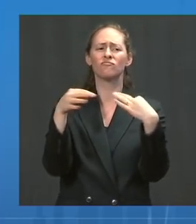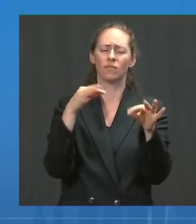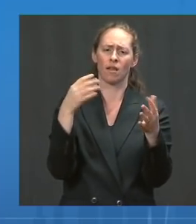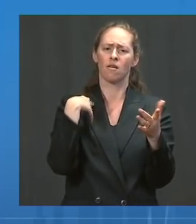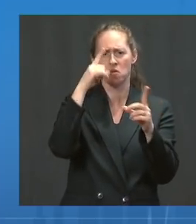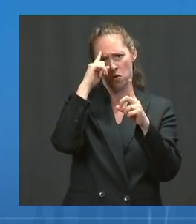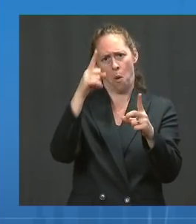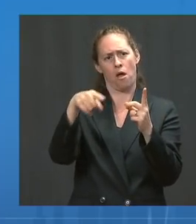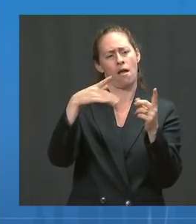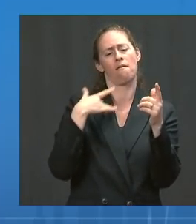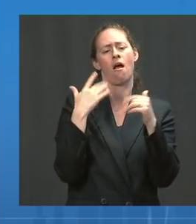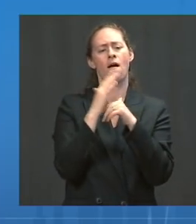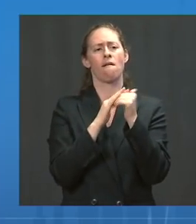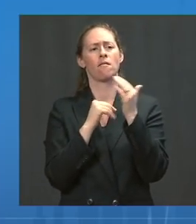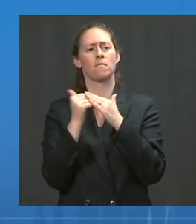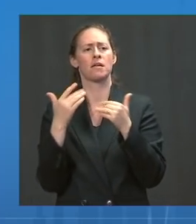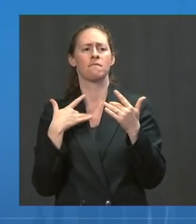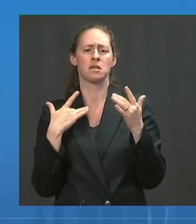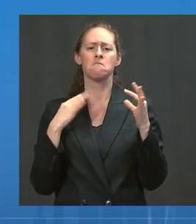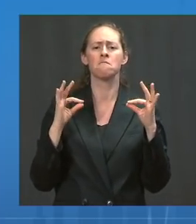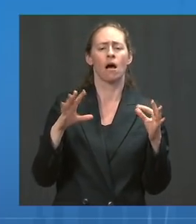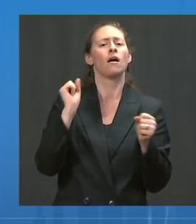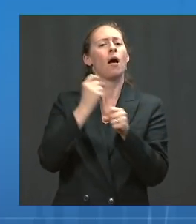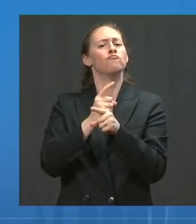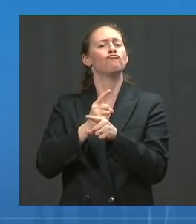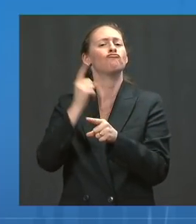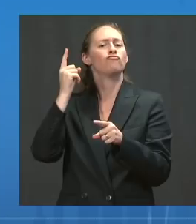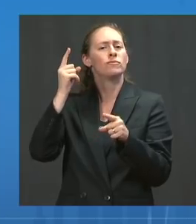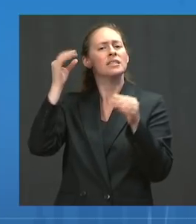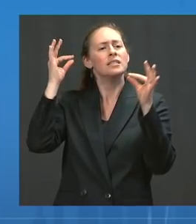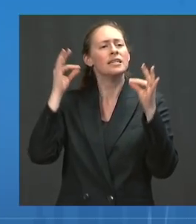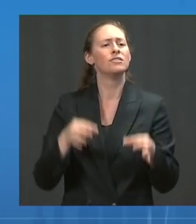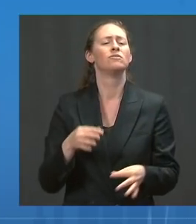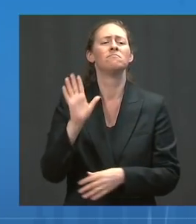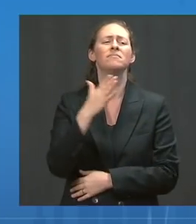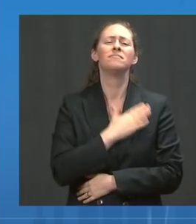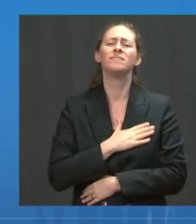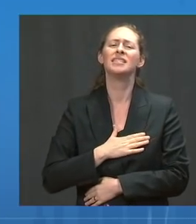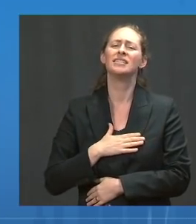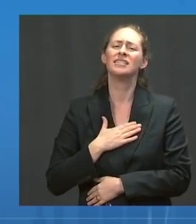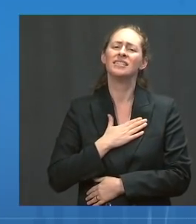in making this critical decision. And, please, continue to do the things that we know work